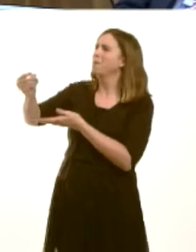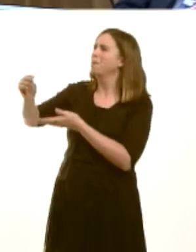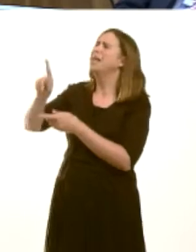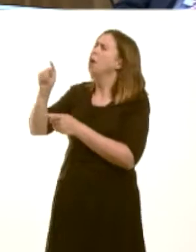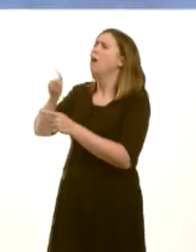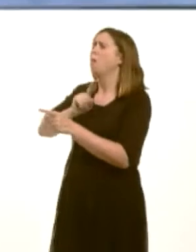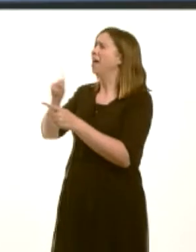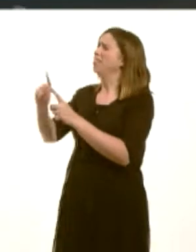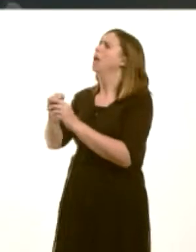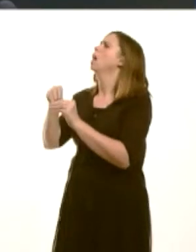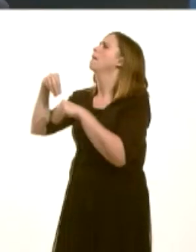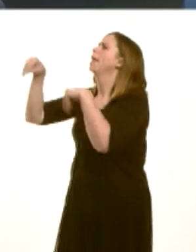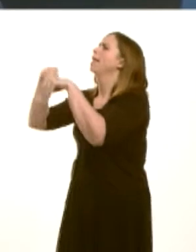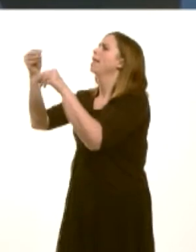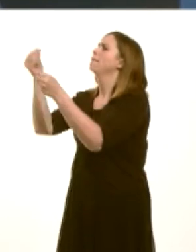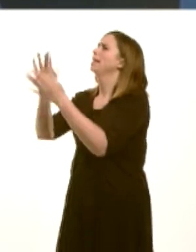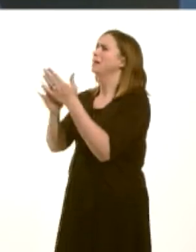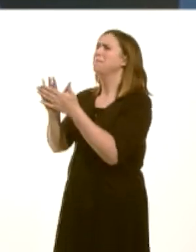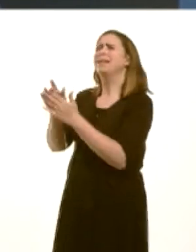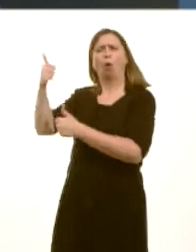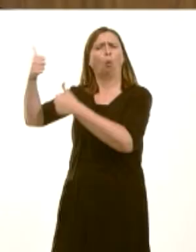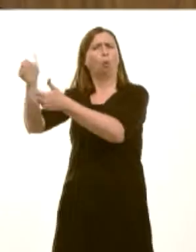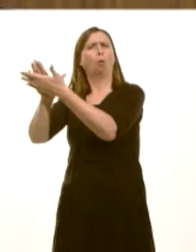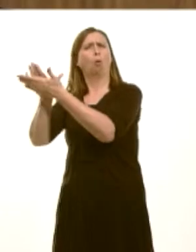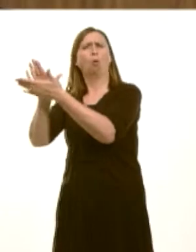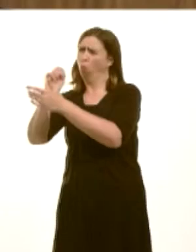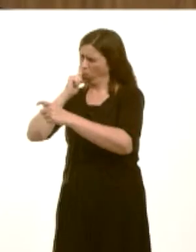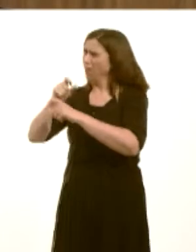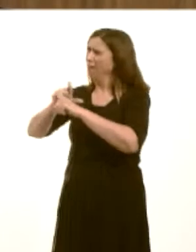going to jump to your tune. All I can tell you is this: we have unemployment coming down;